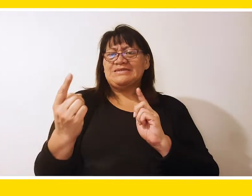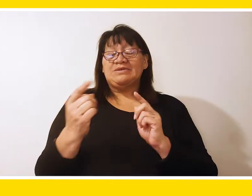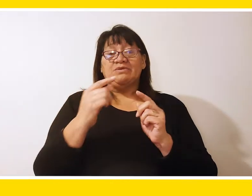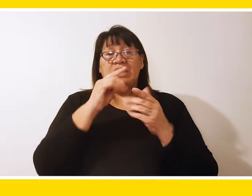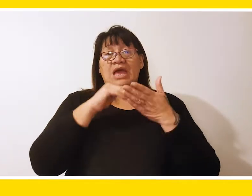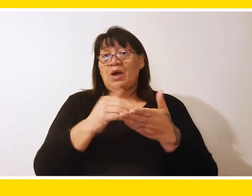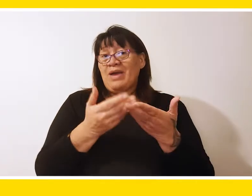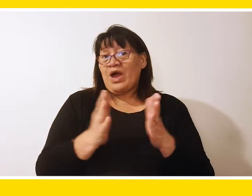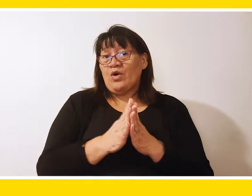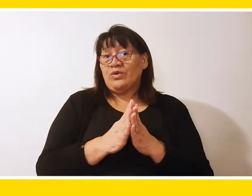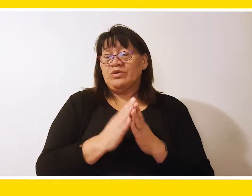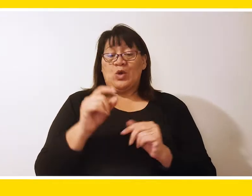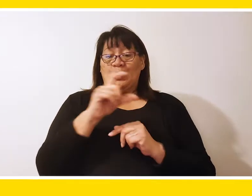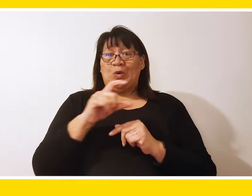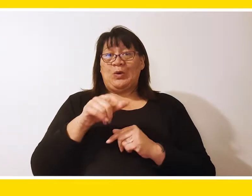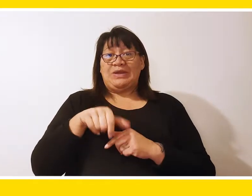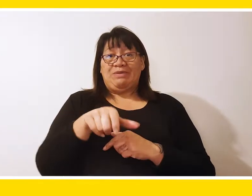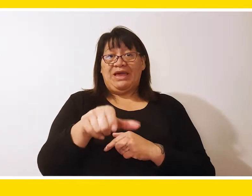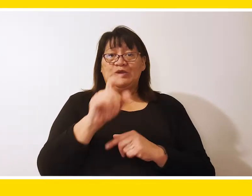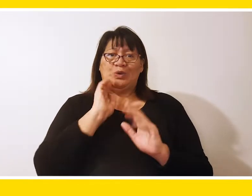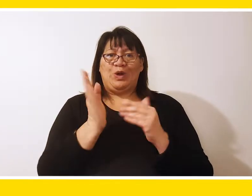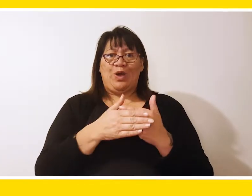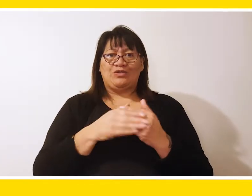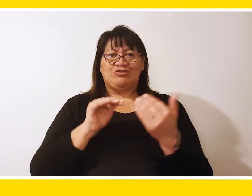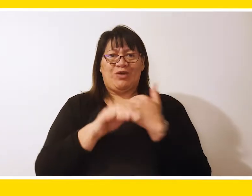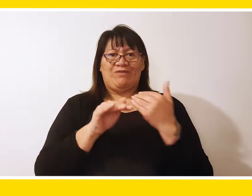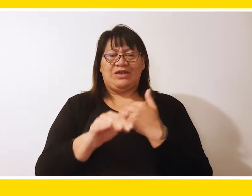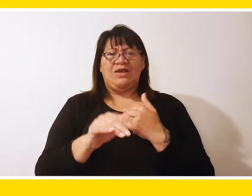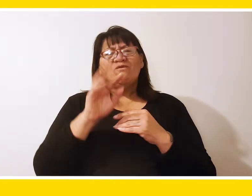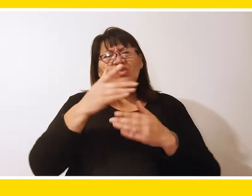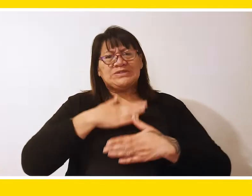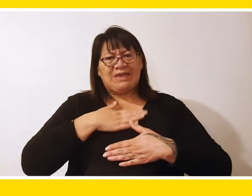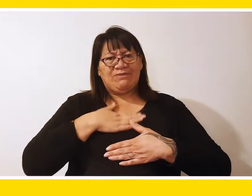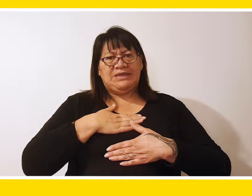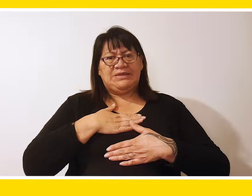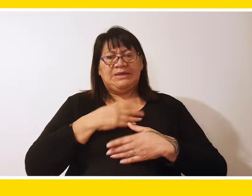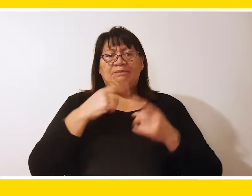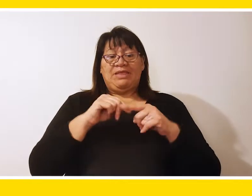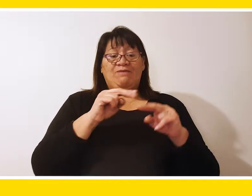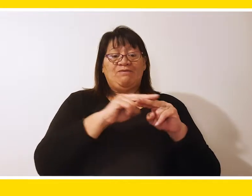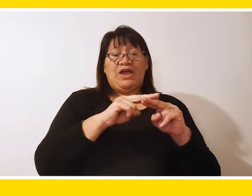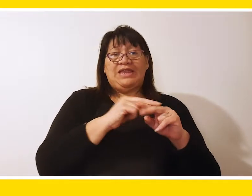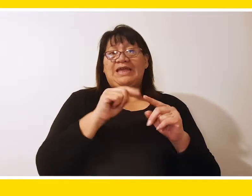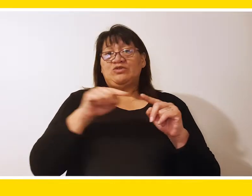so to help that we'll temporarily close Courtenay Place to traffic for safety reasons this Friday and Saturday night.